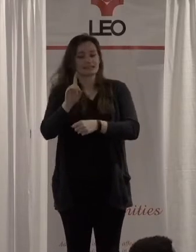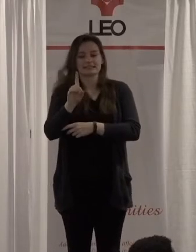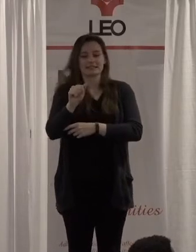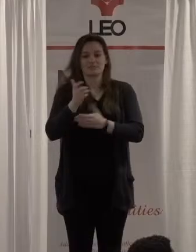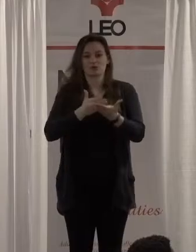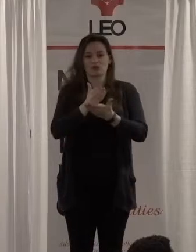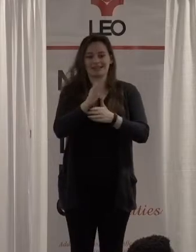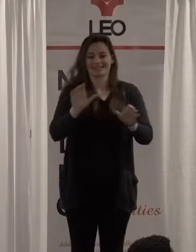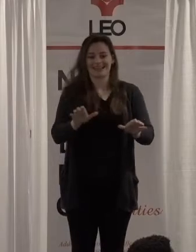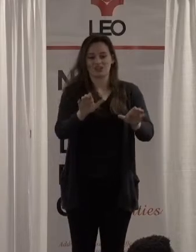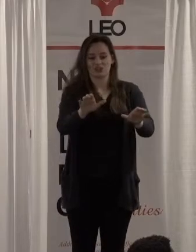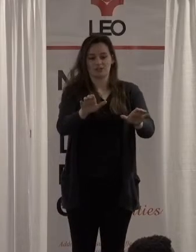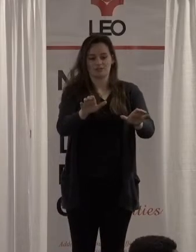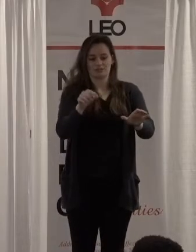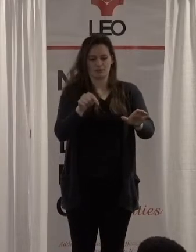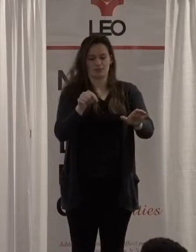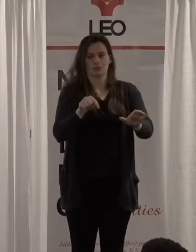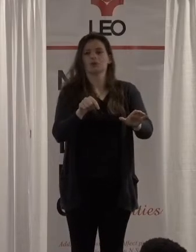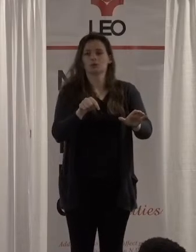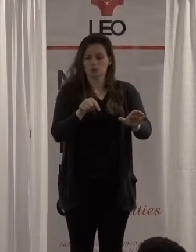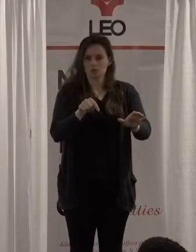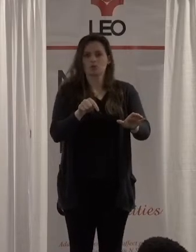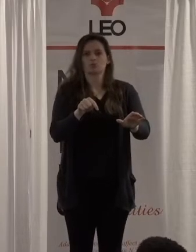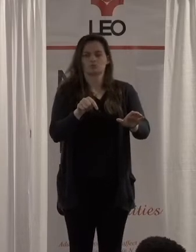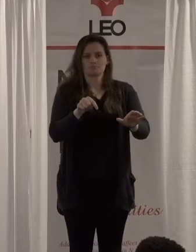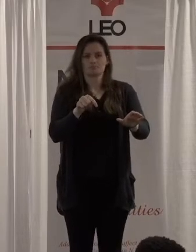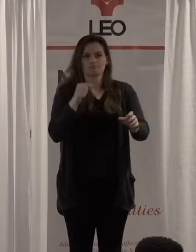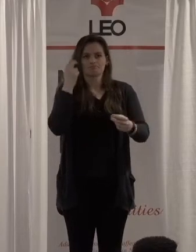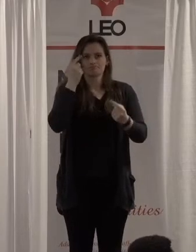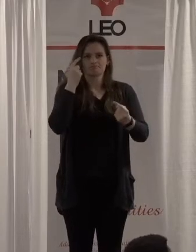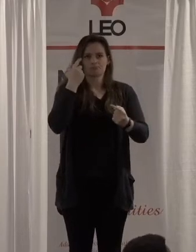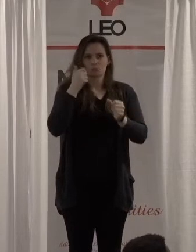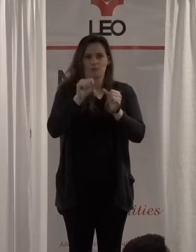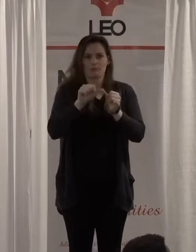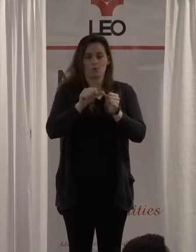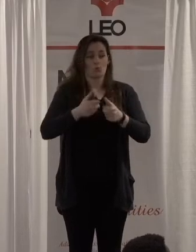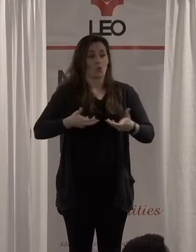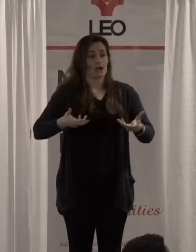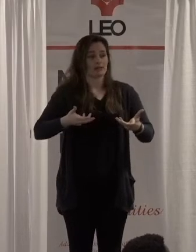REMINDS US THAT INDIVIDUAL AND COLLECTIVE VOICES MATTER.